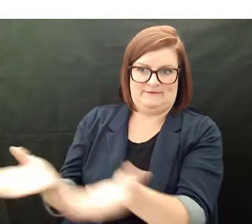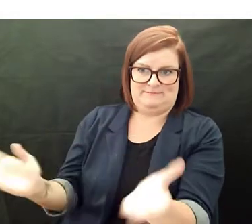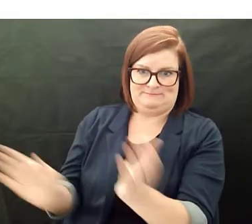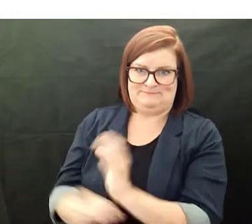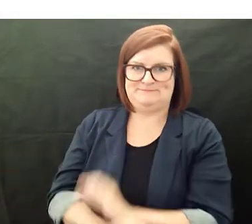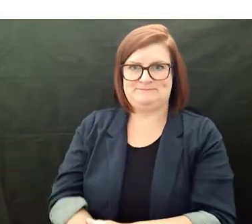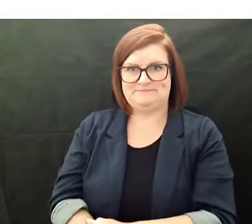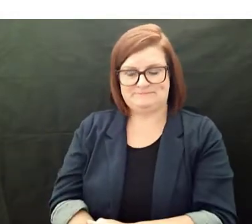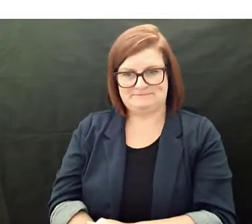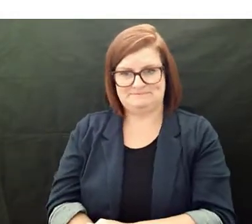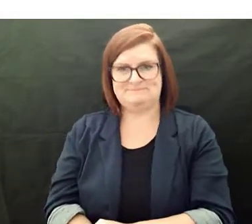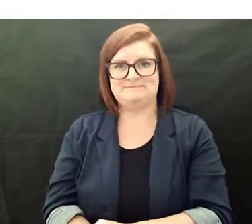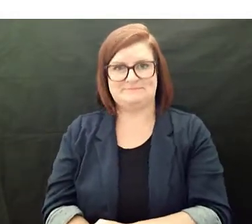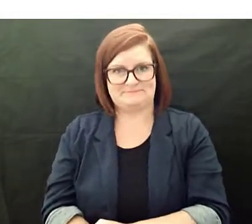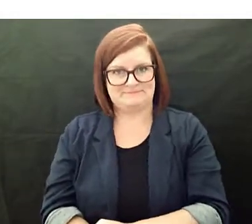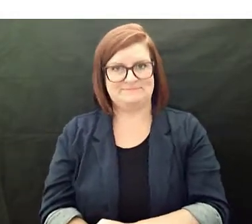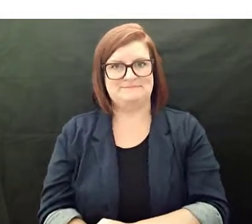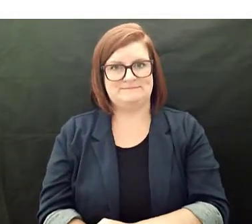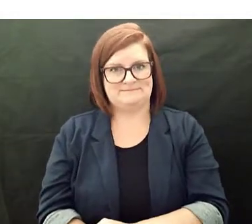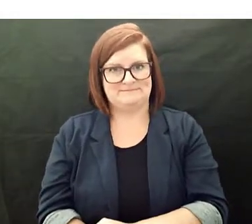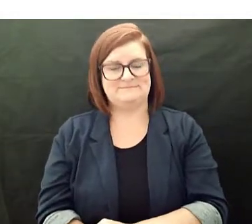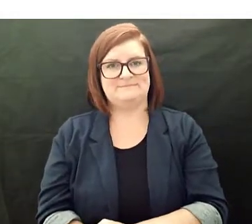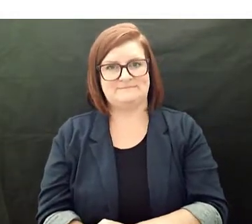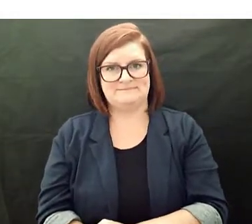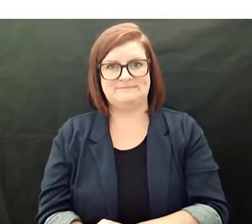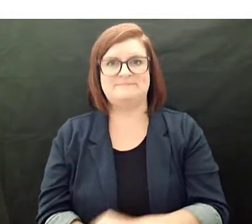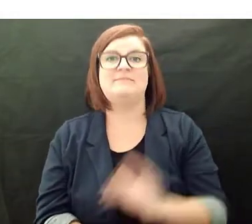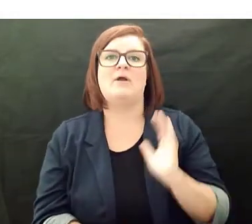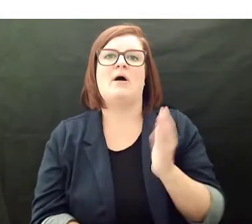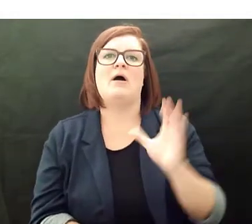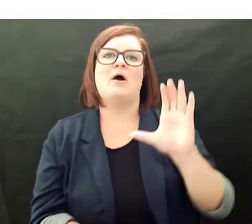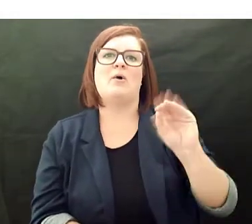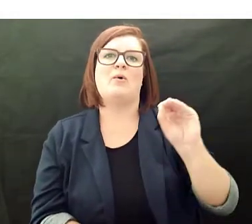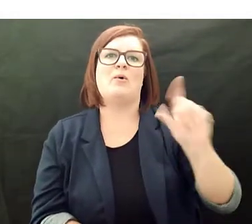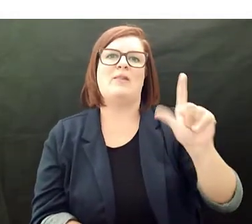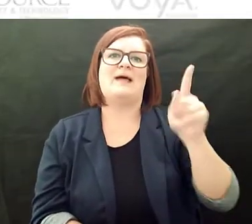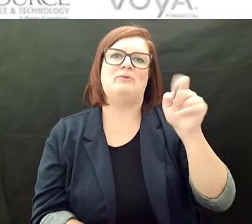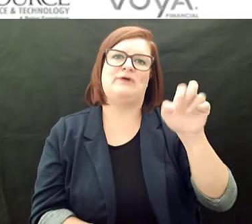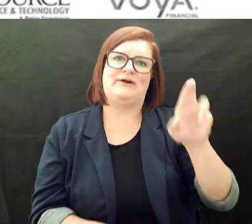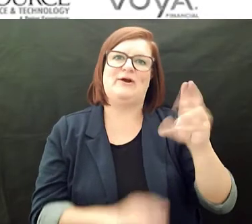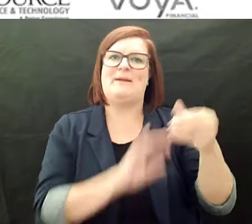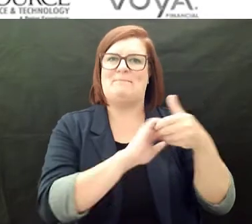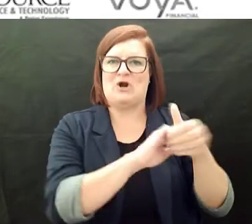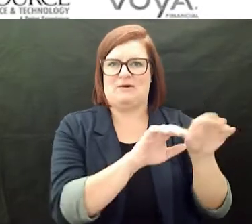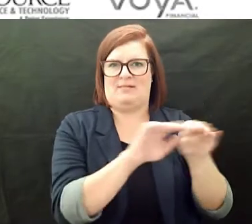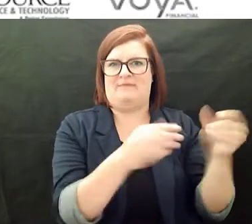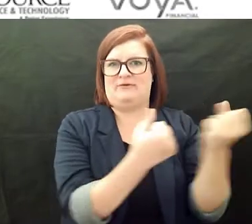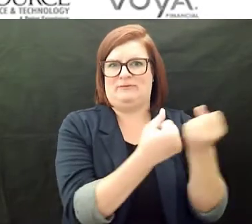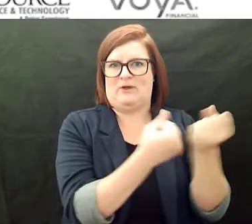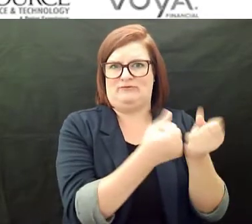The Rotary Club of Denver Southeast, and Neudesic. And our collaborator and partner level sponsors.